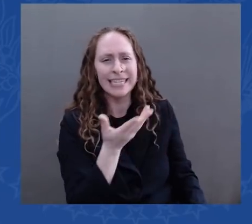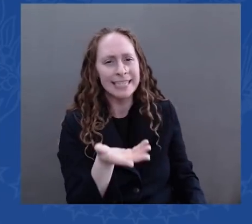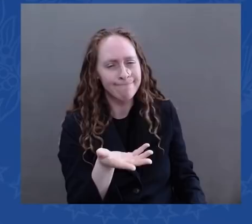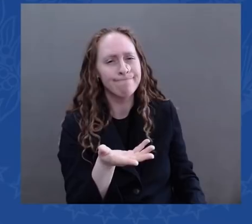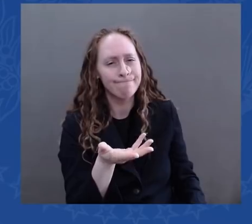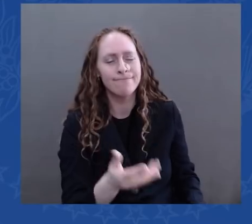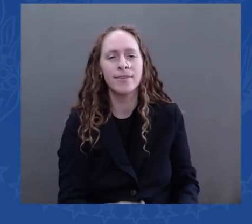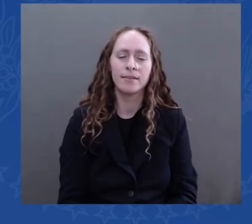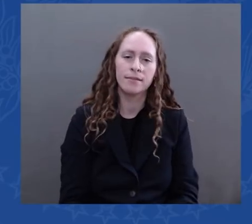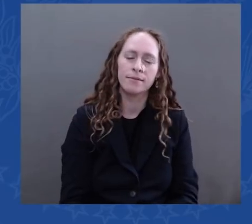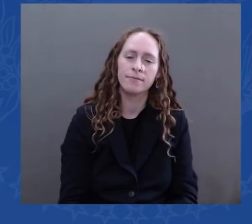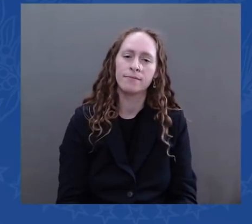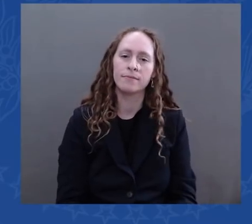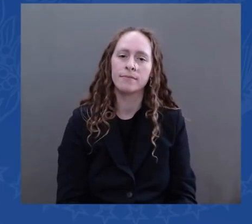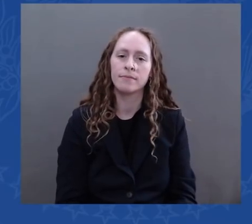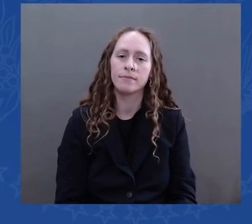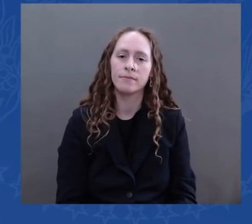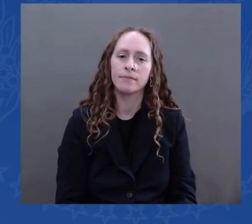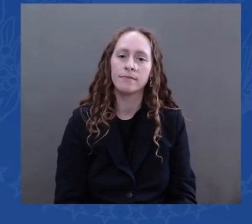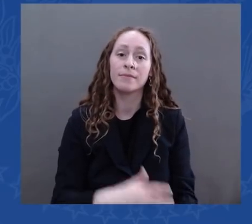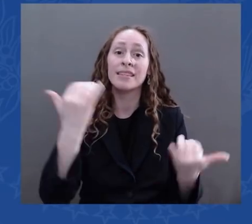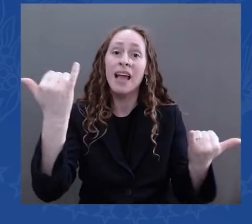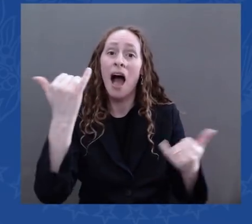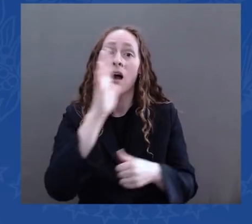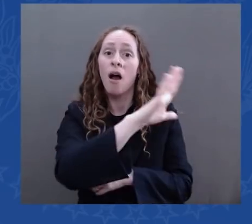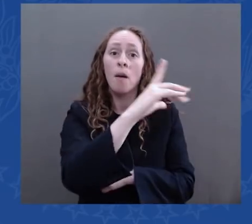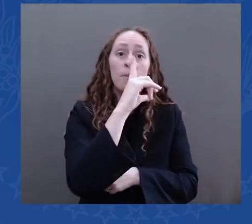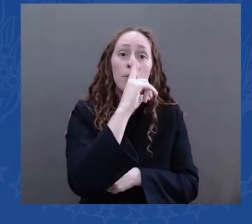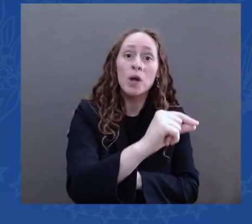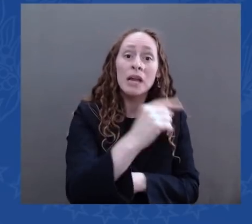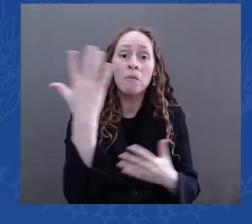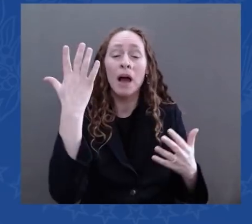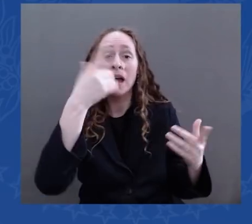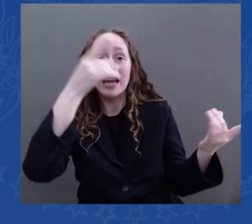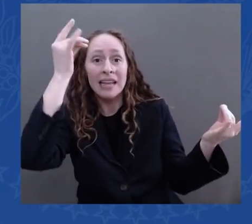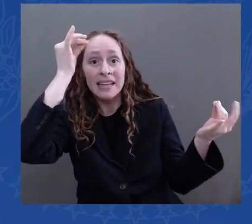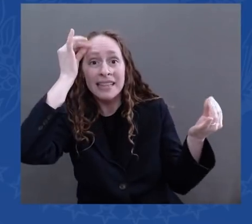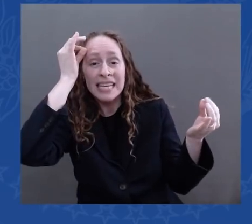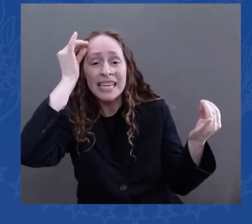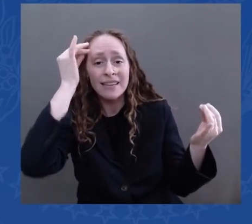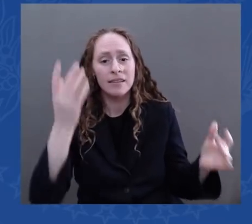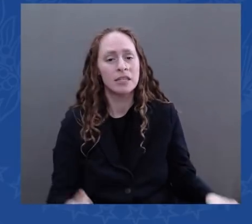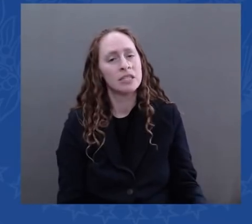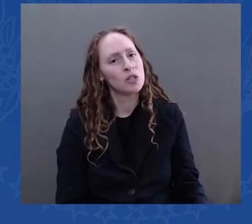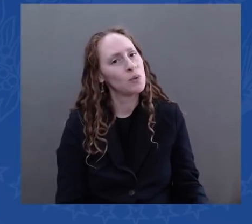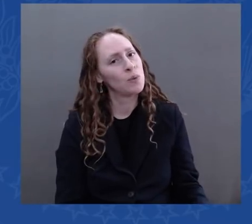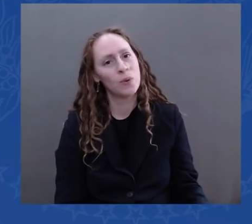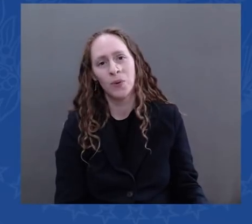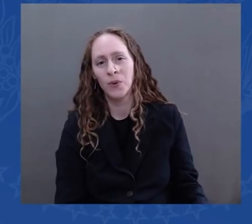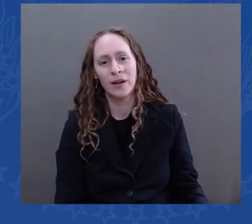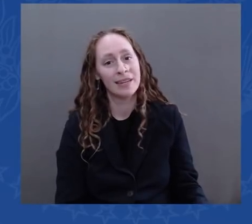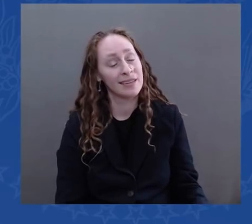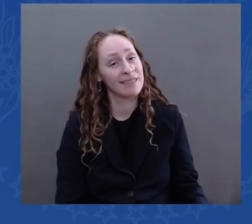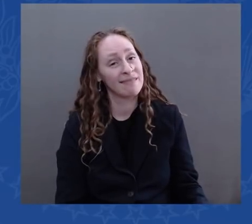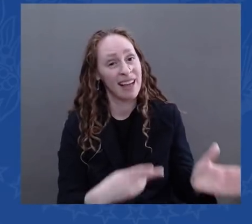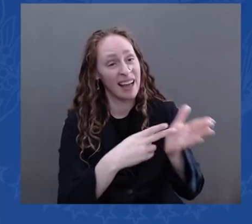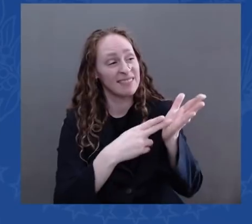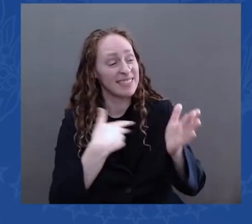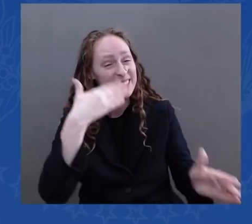Thank you ver- -- I'm going to take another one. The Press: Mr. President, thank you. Thank you very much. The President: I know you're going to ask